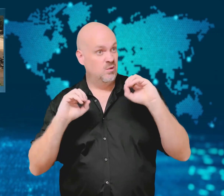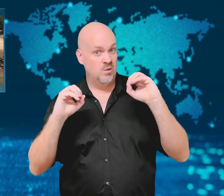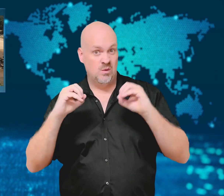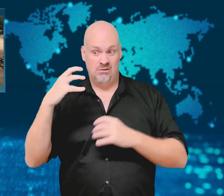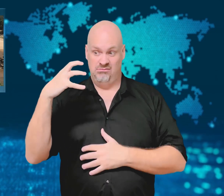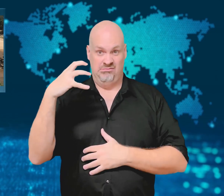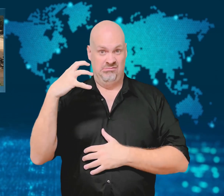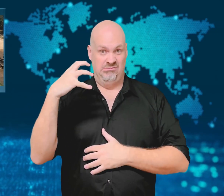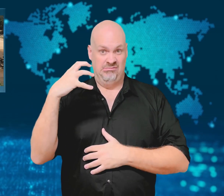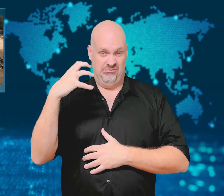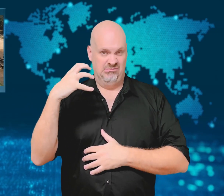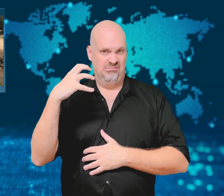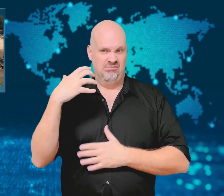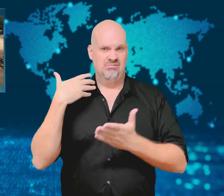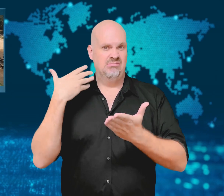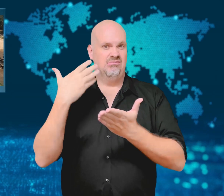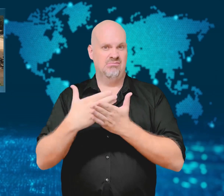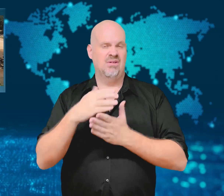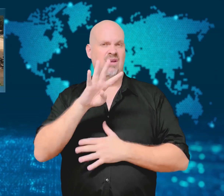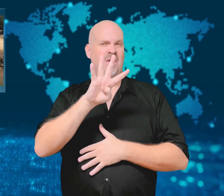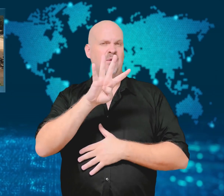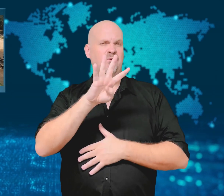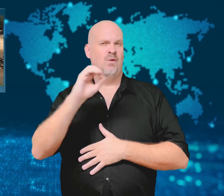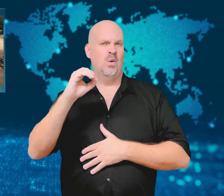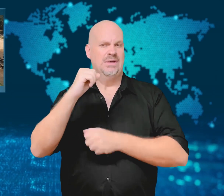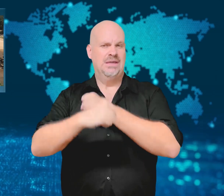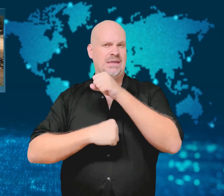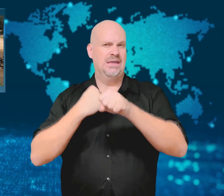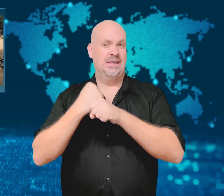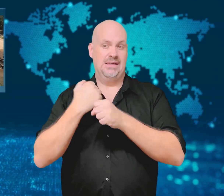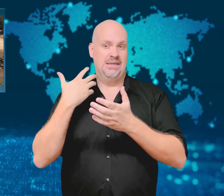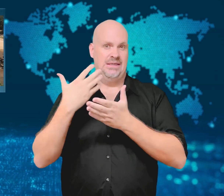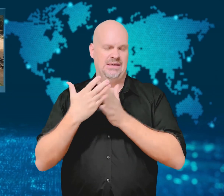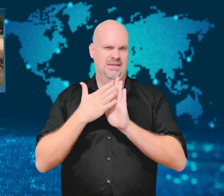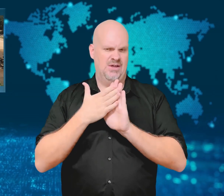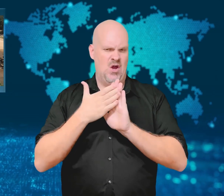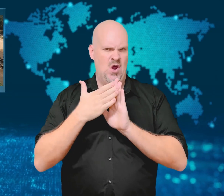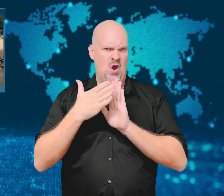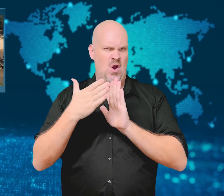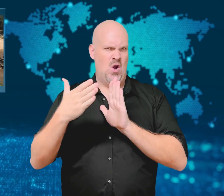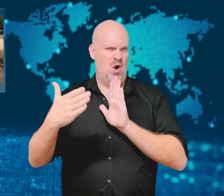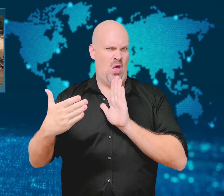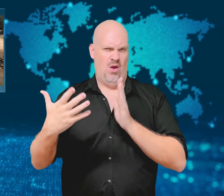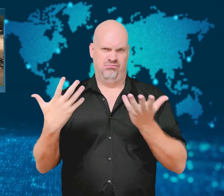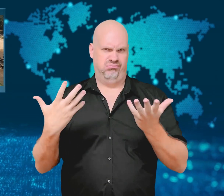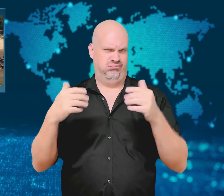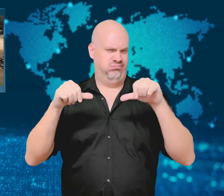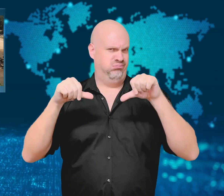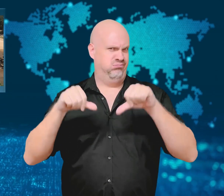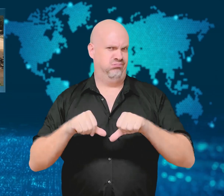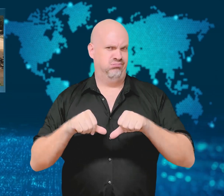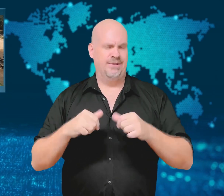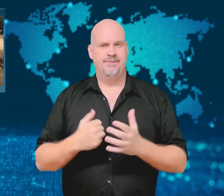The UN says that the drought is the longest the region has had in 40 years.